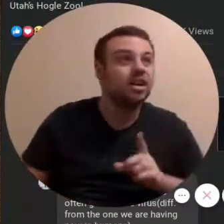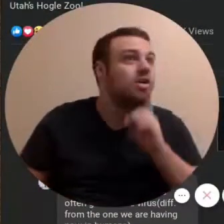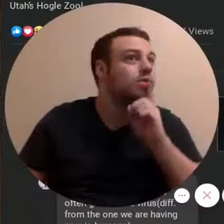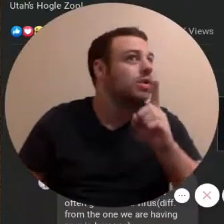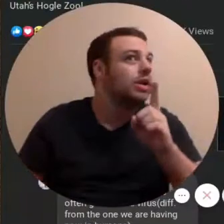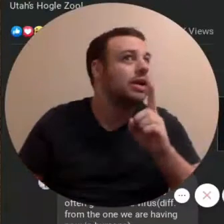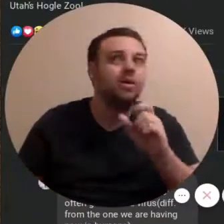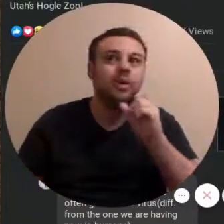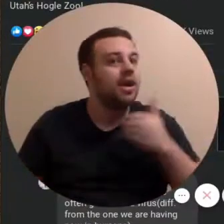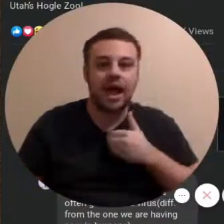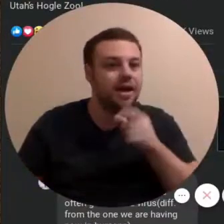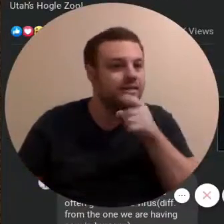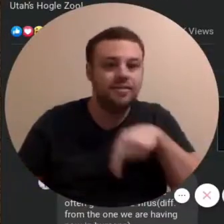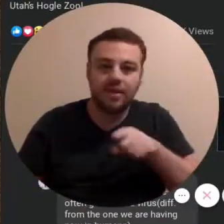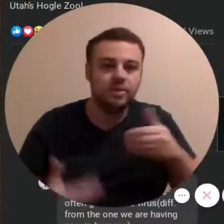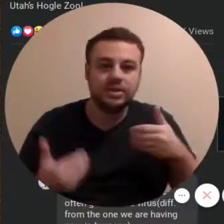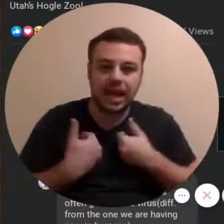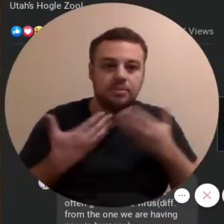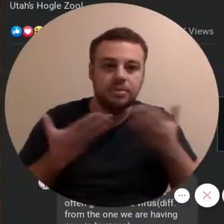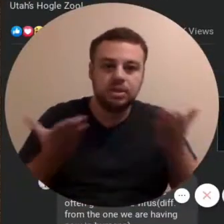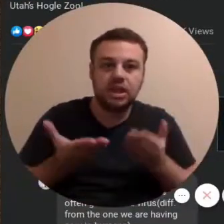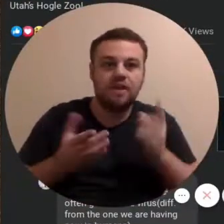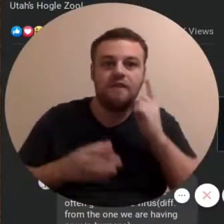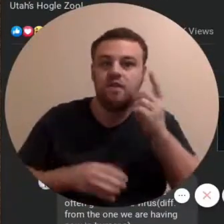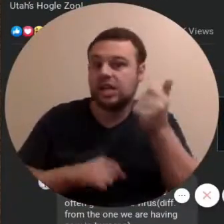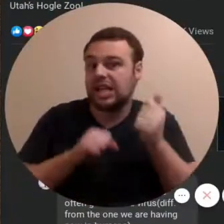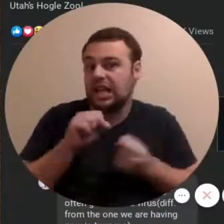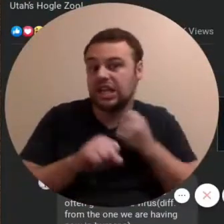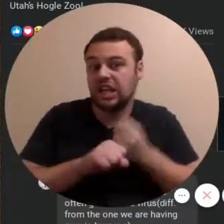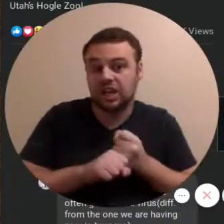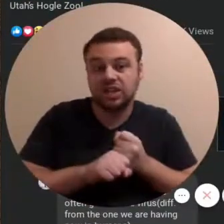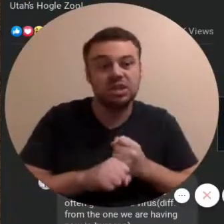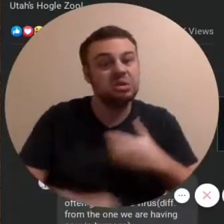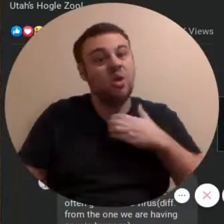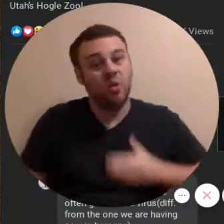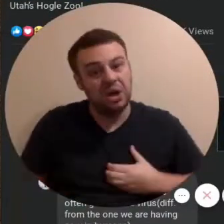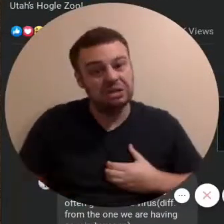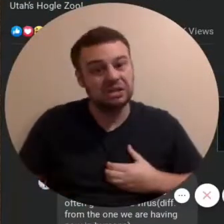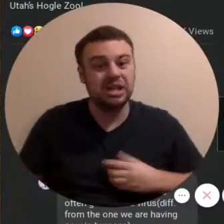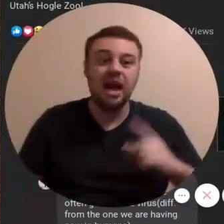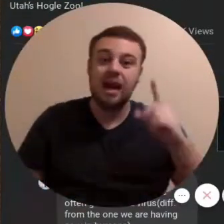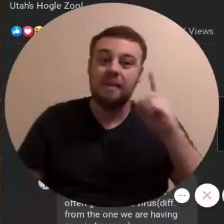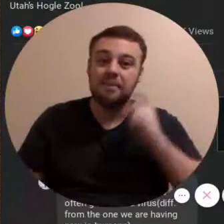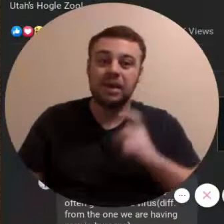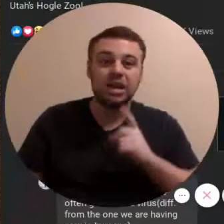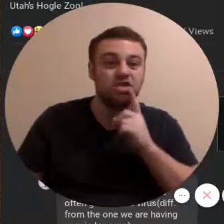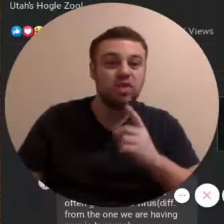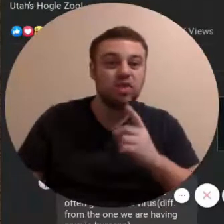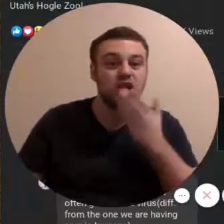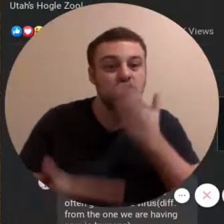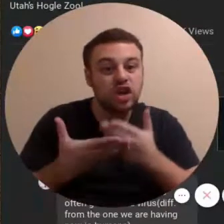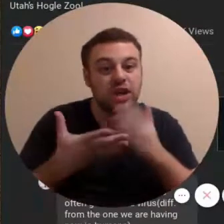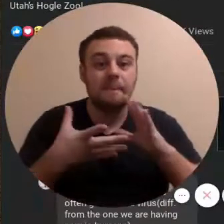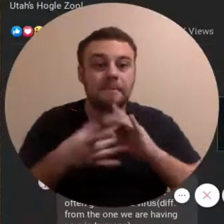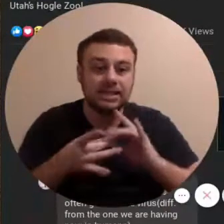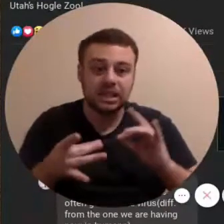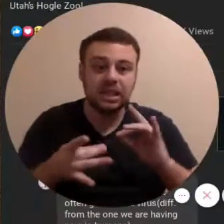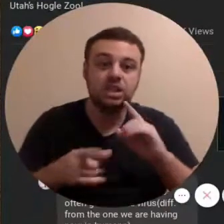But yeah we'd love to- because again there's a great message behind- regarding Wild Aware Utah,